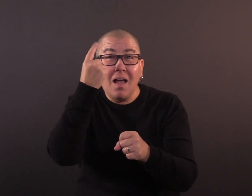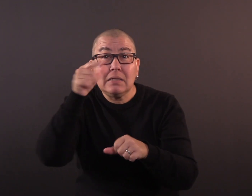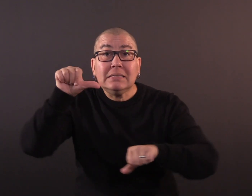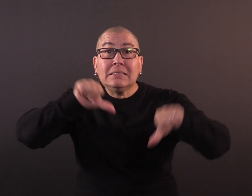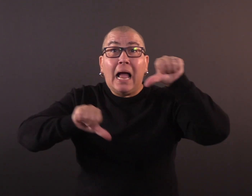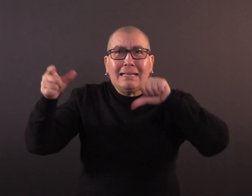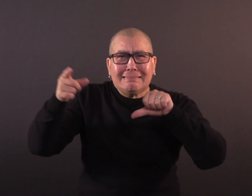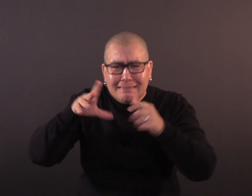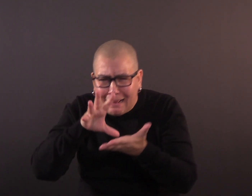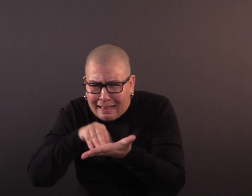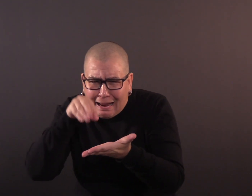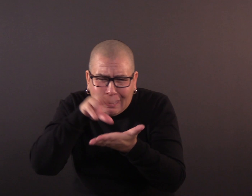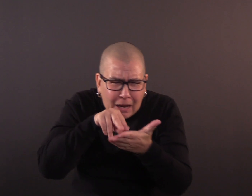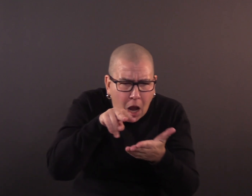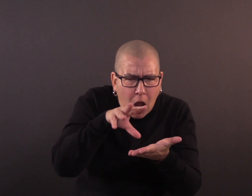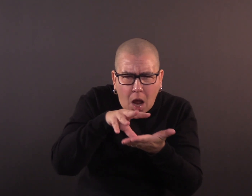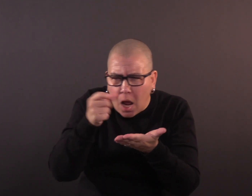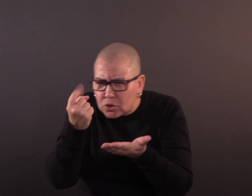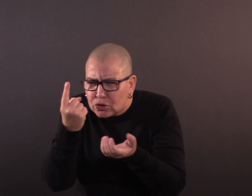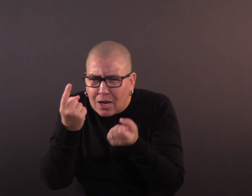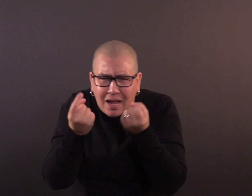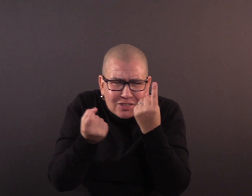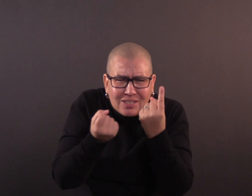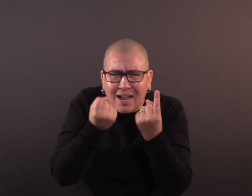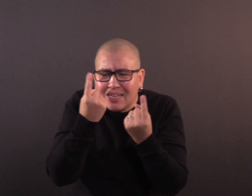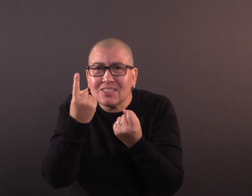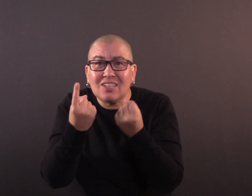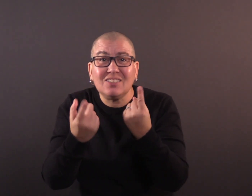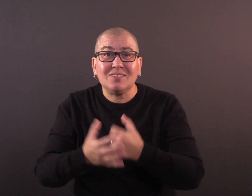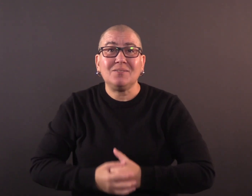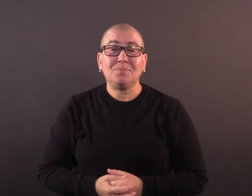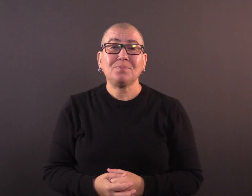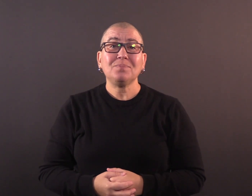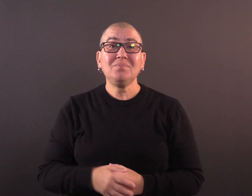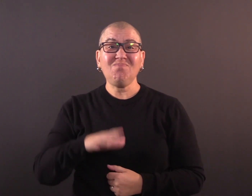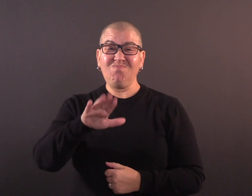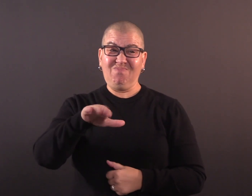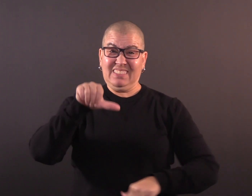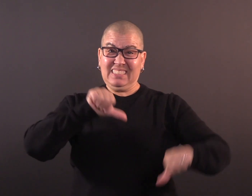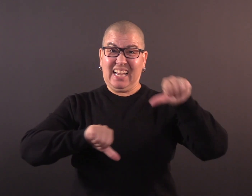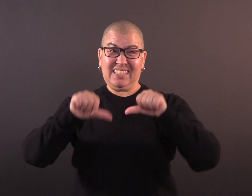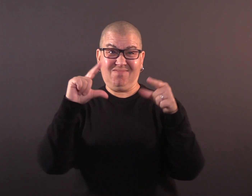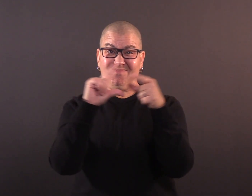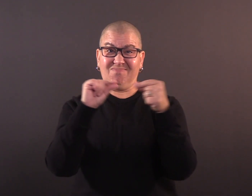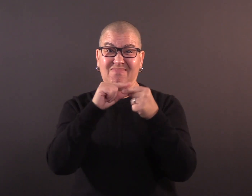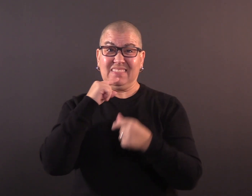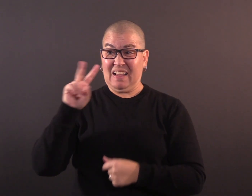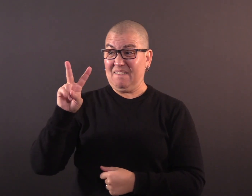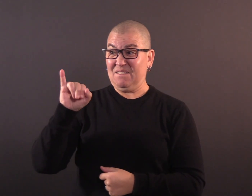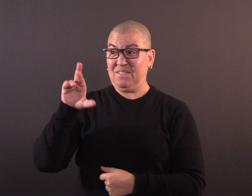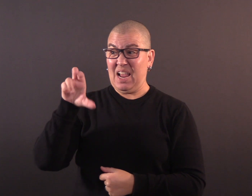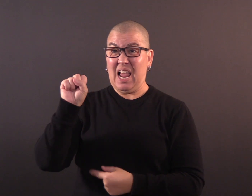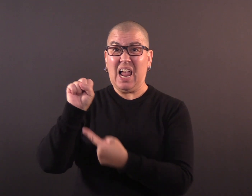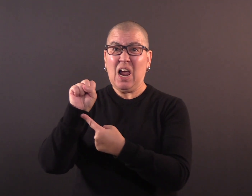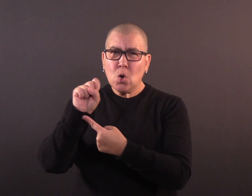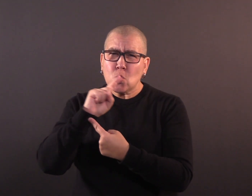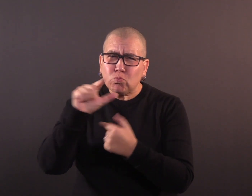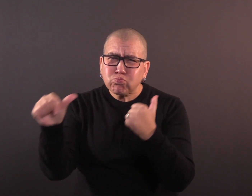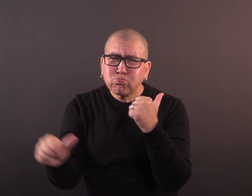are "nibbling away" at the problem, he says. The virus appears to do most of its damage